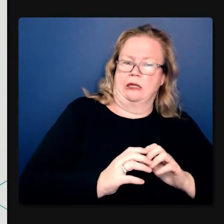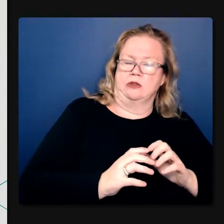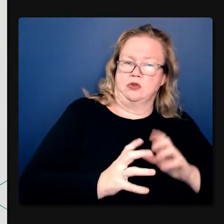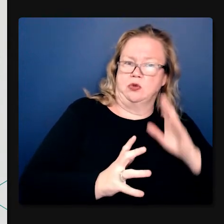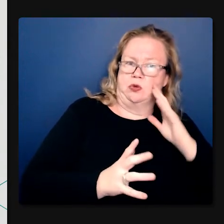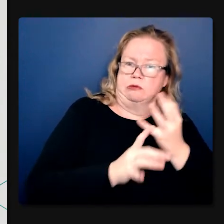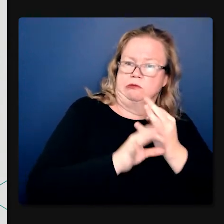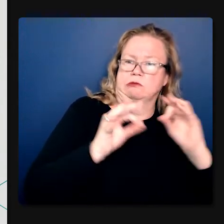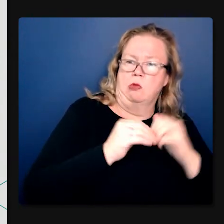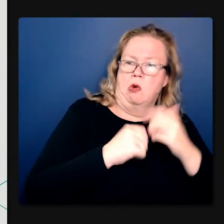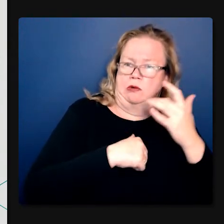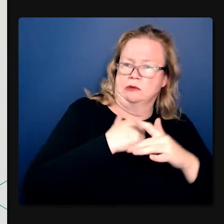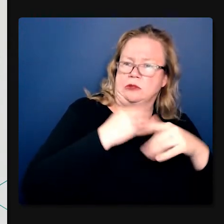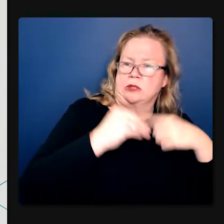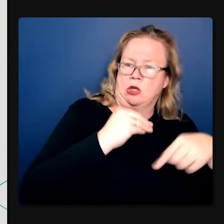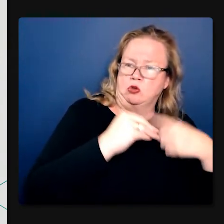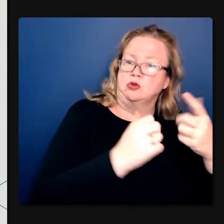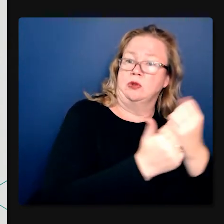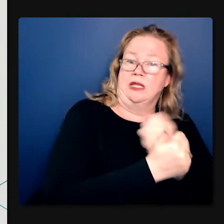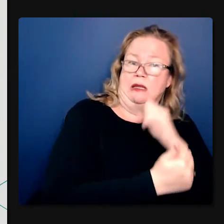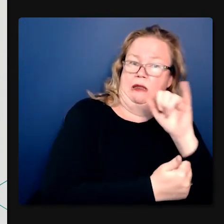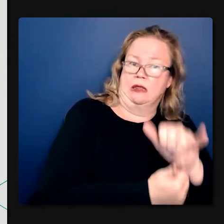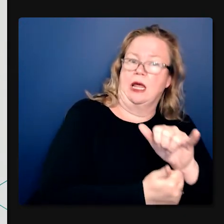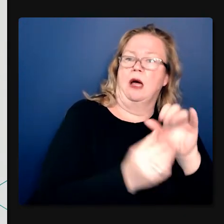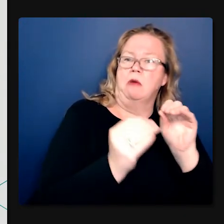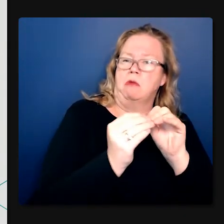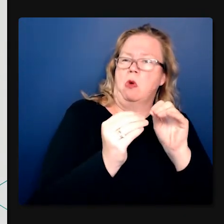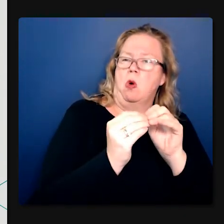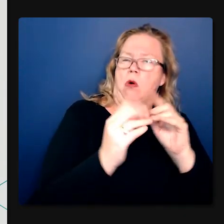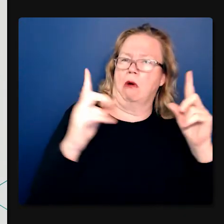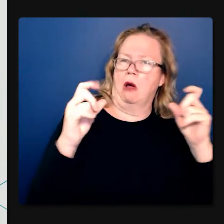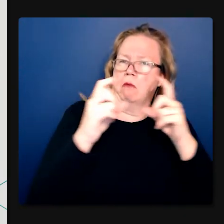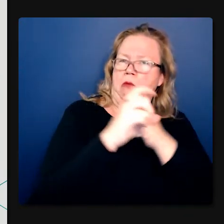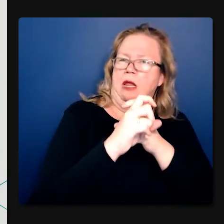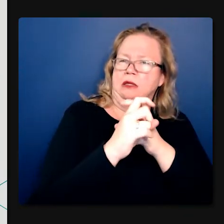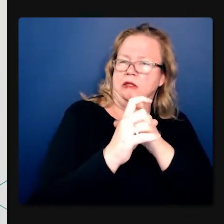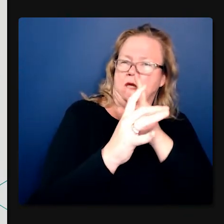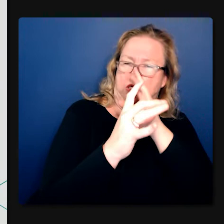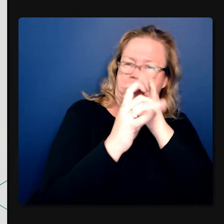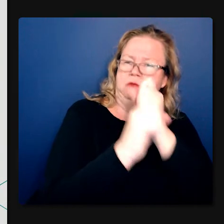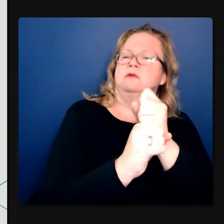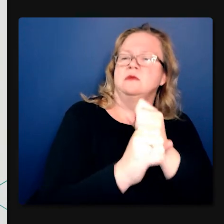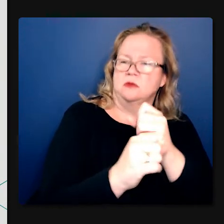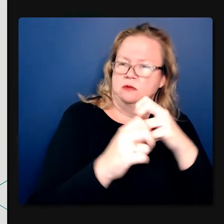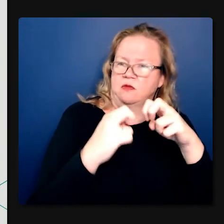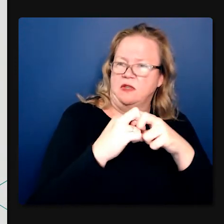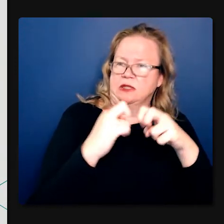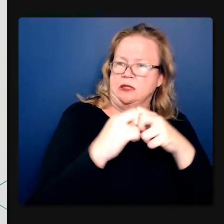to free up more cycles to get that more complex and interesting physics calculation.